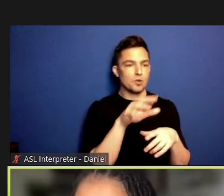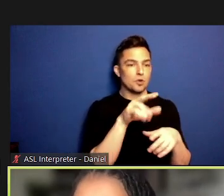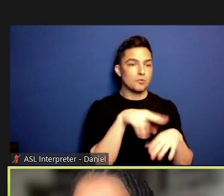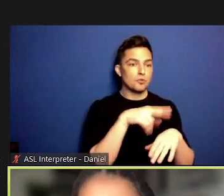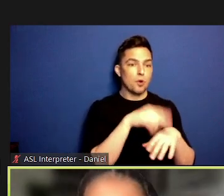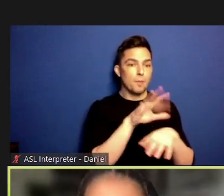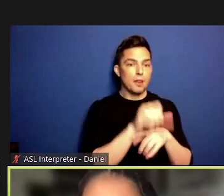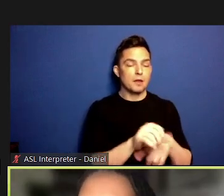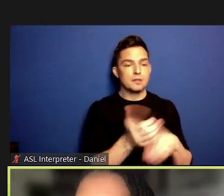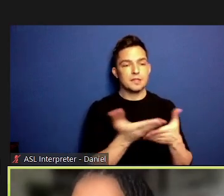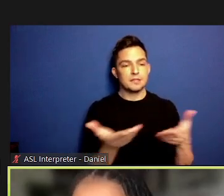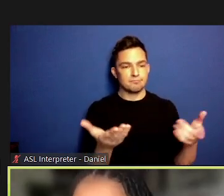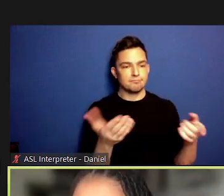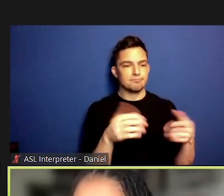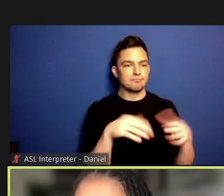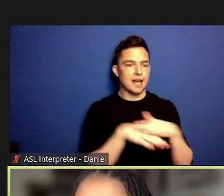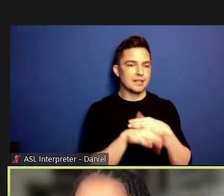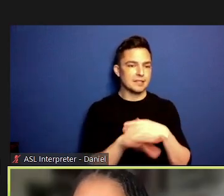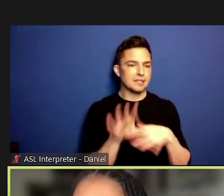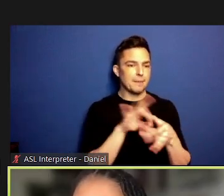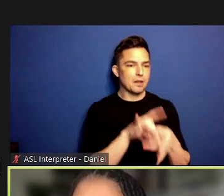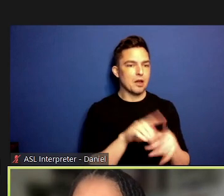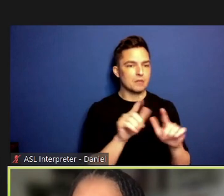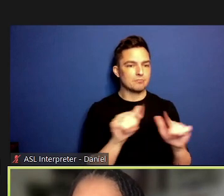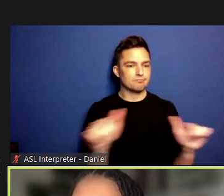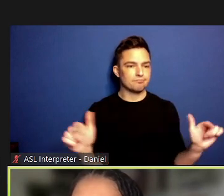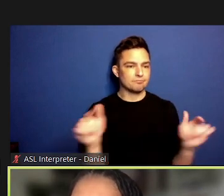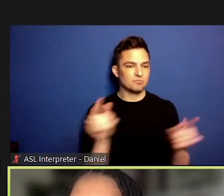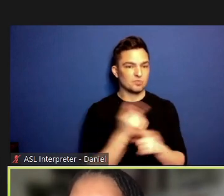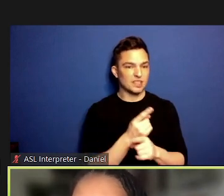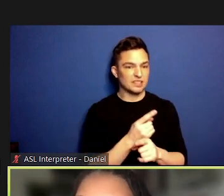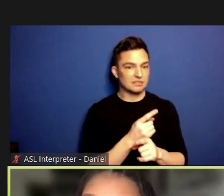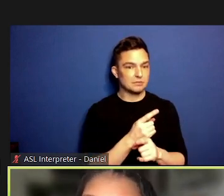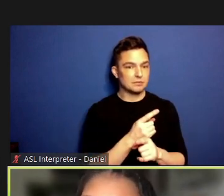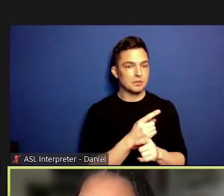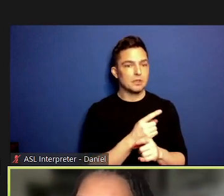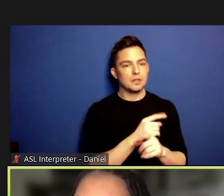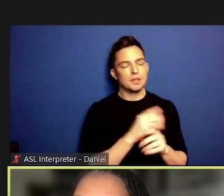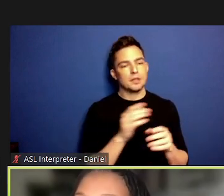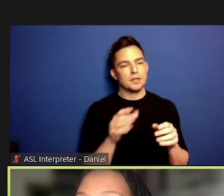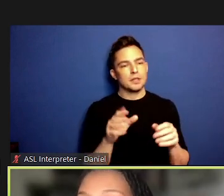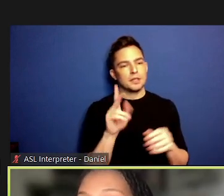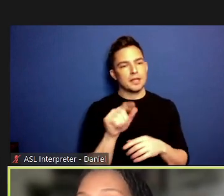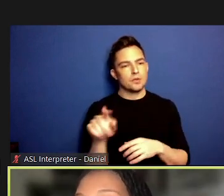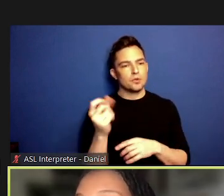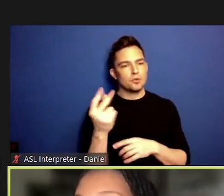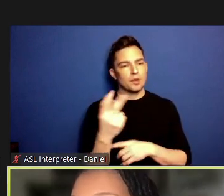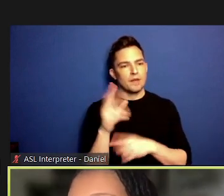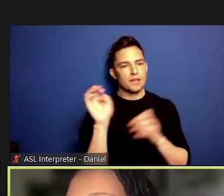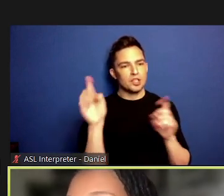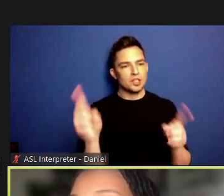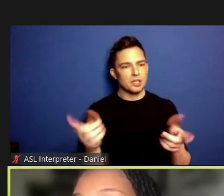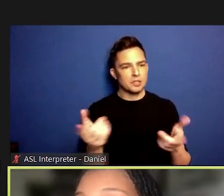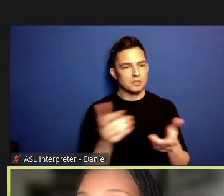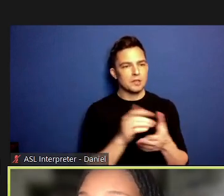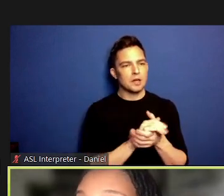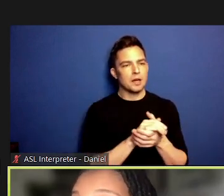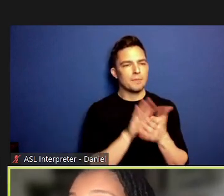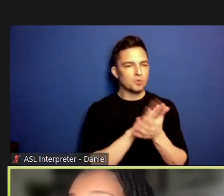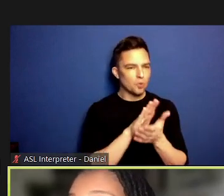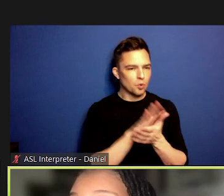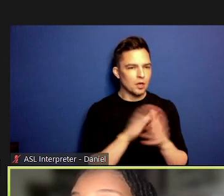access, and belonging. Right. K-12 education in our schools and classroom are used as the